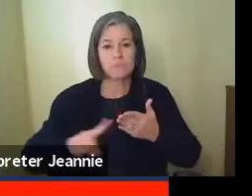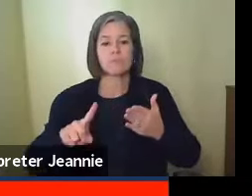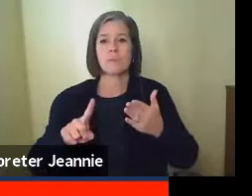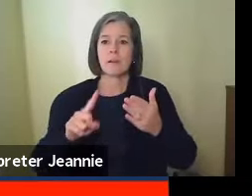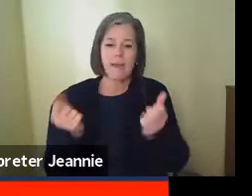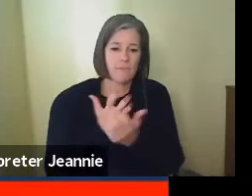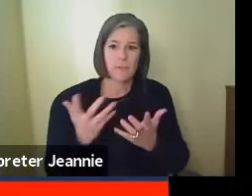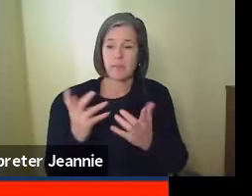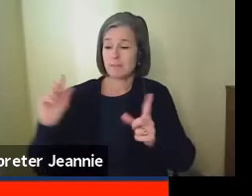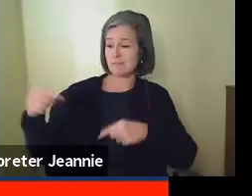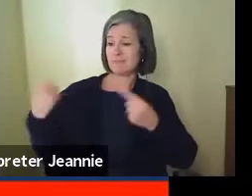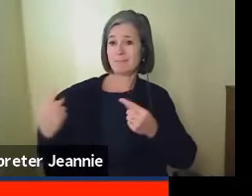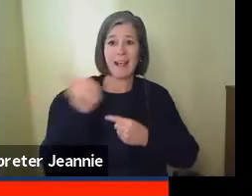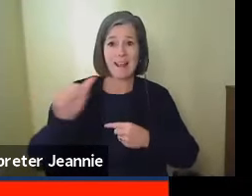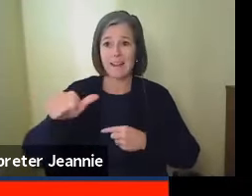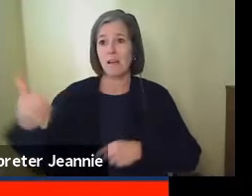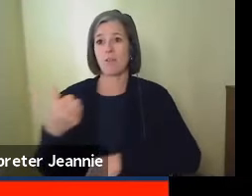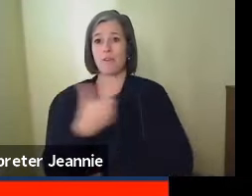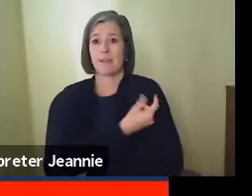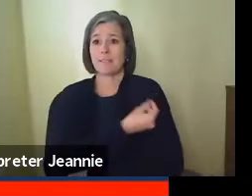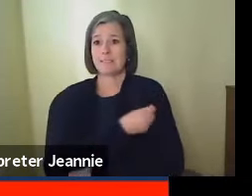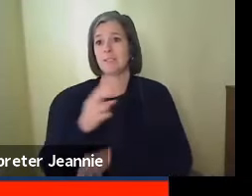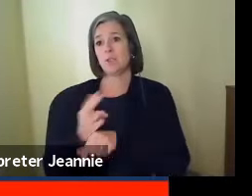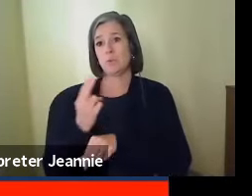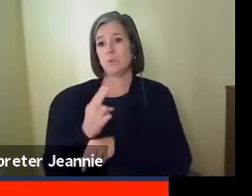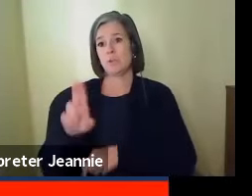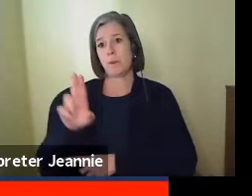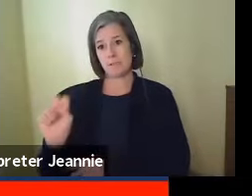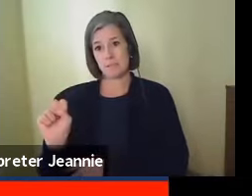ever been approved for use in the United States. So that begins with Phase 1 clinical